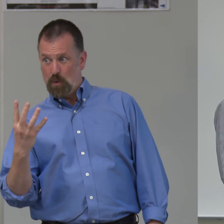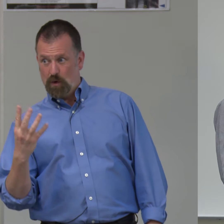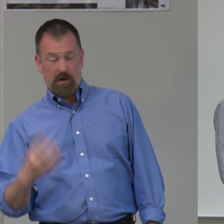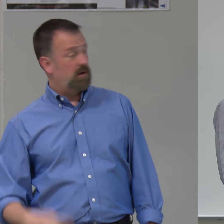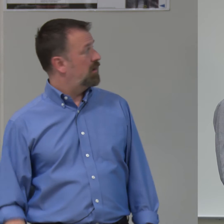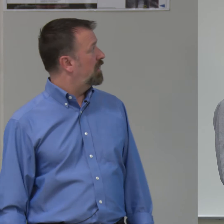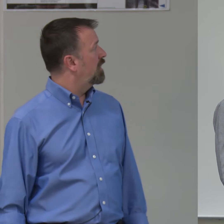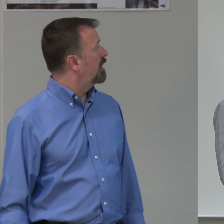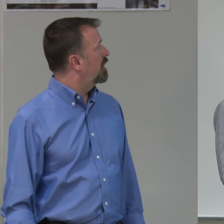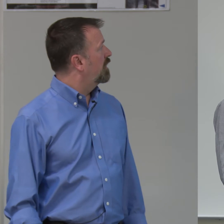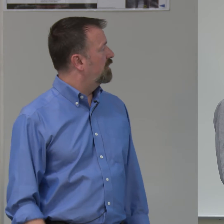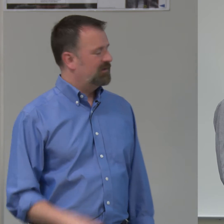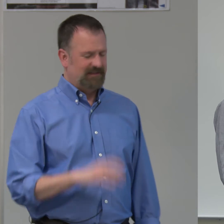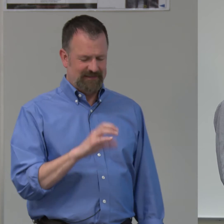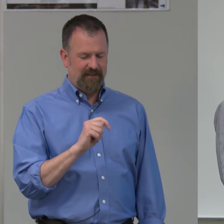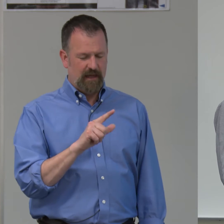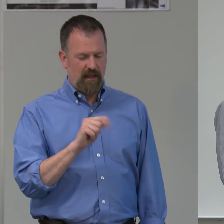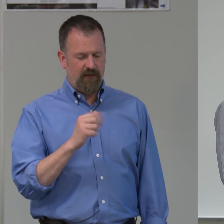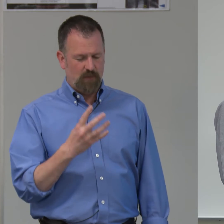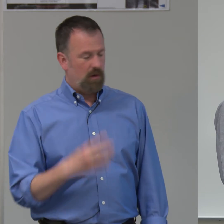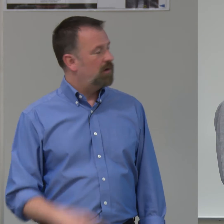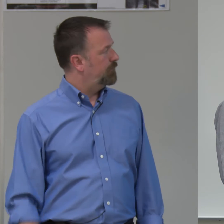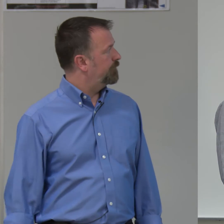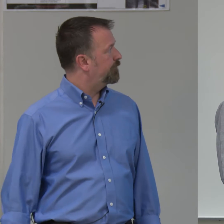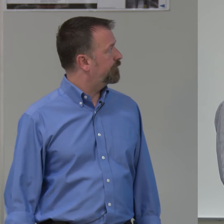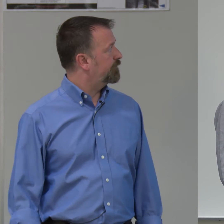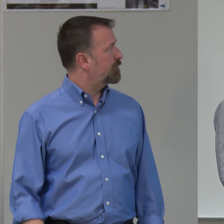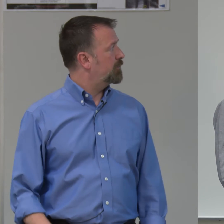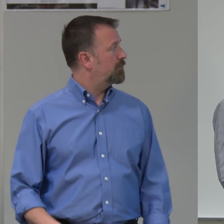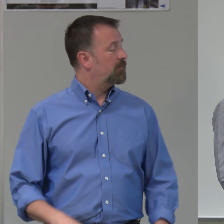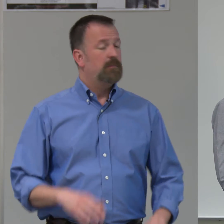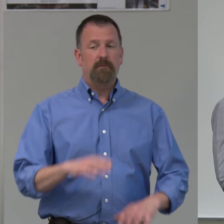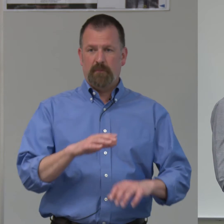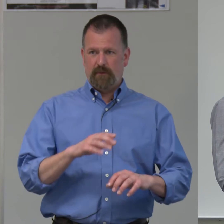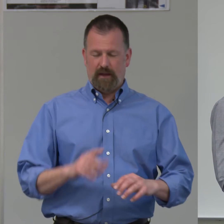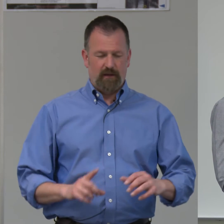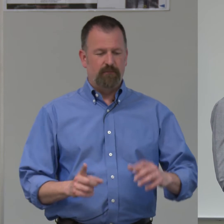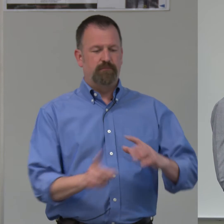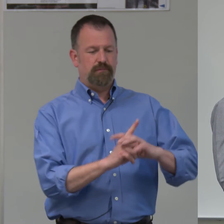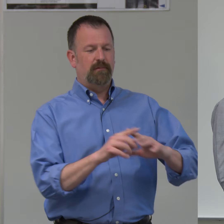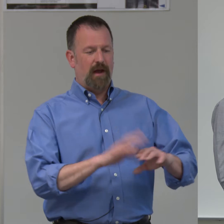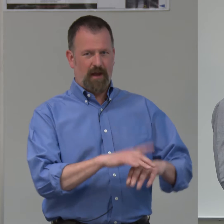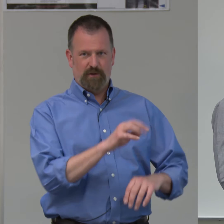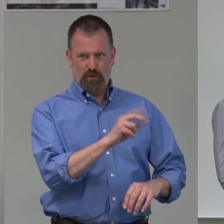which is put on T cells over time as these cells